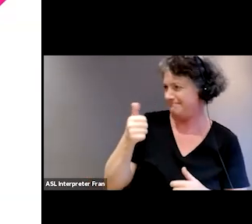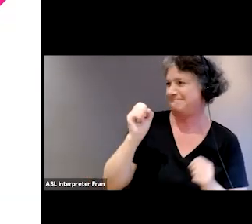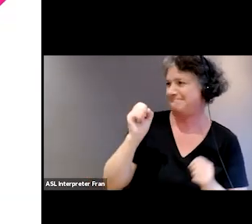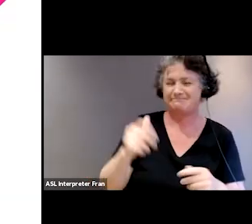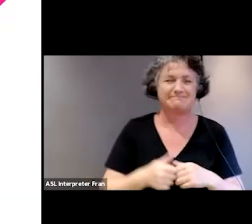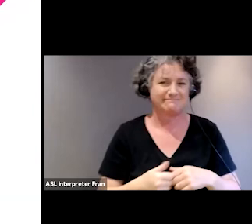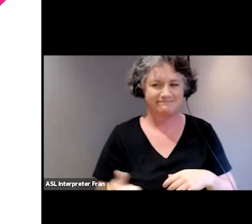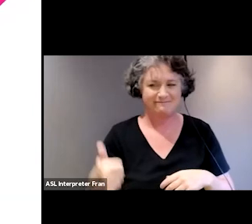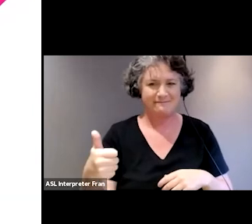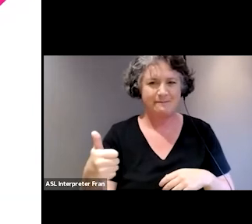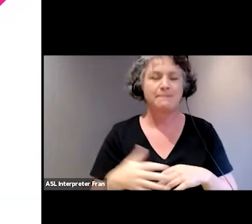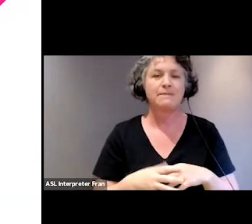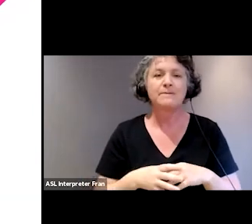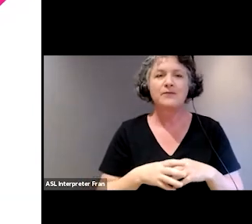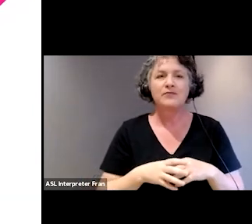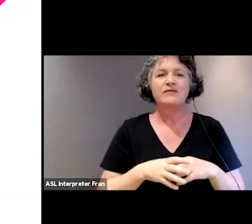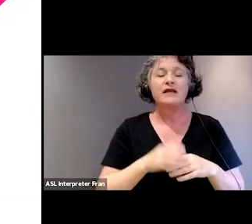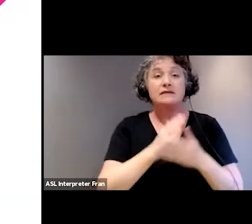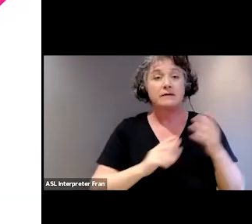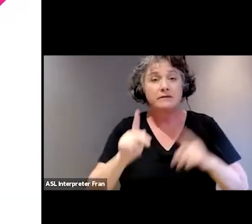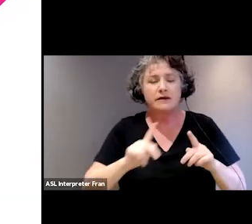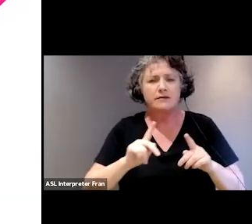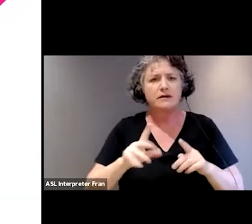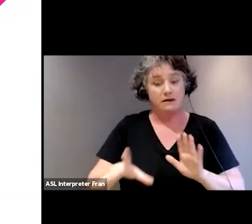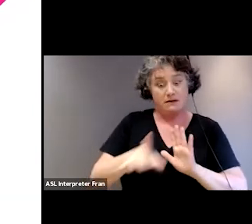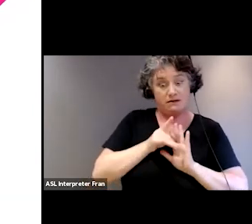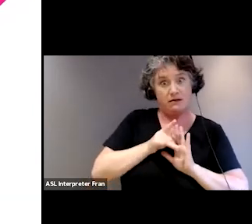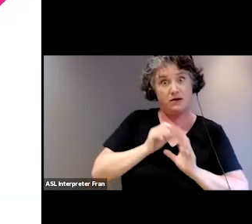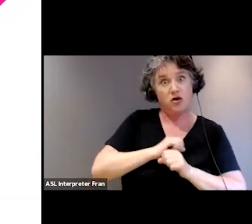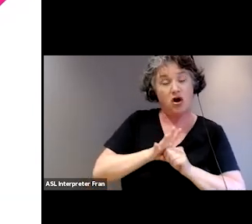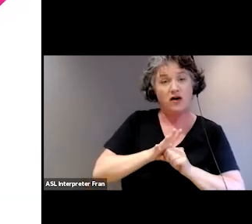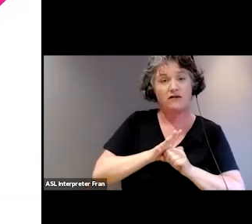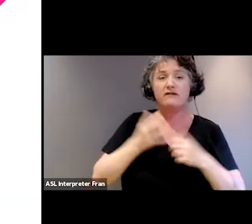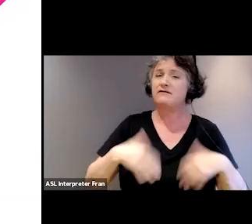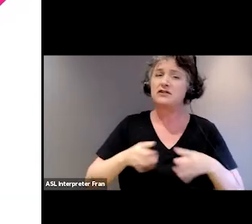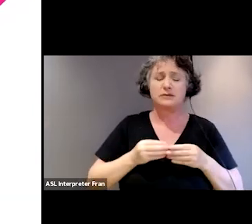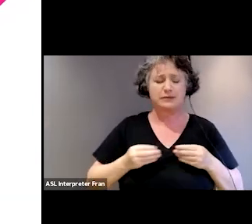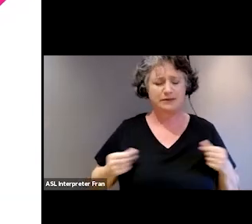will recover however some people won't, they will become seriously ill, perhaps house was, and unfortunately thousands of people in our city have died from COVID